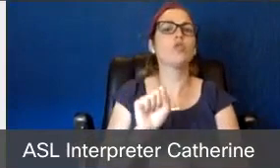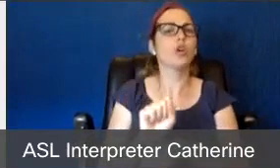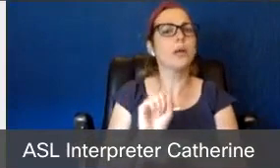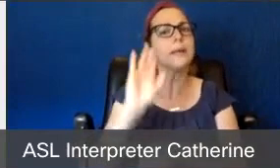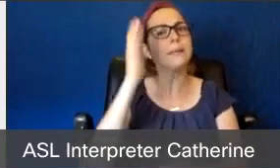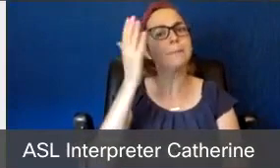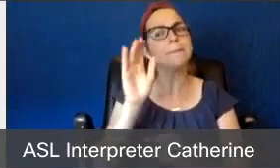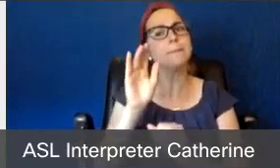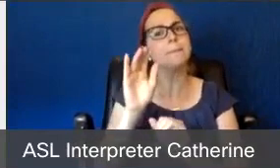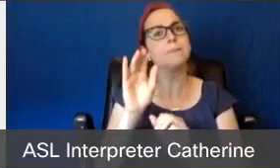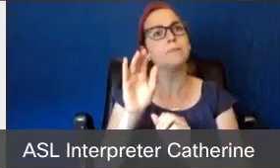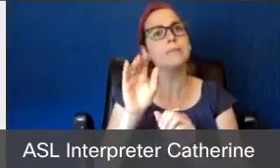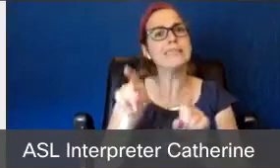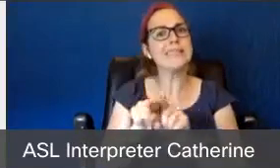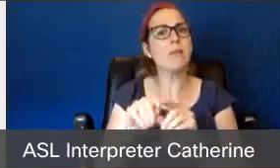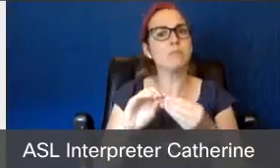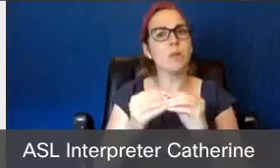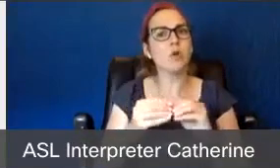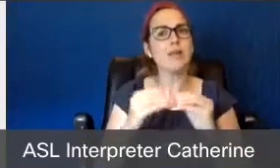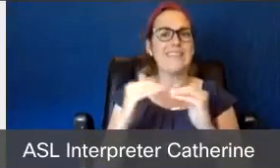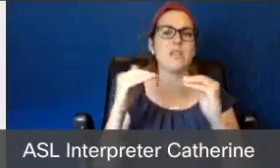from the judiciary, probation parole,